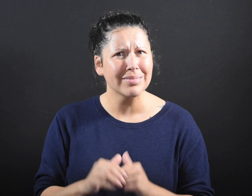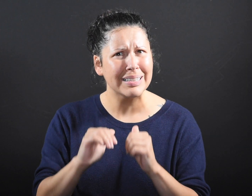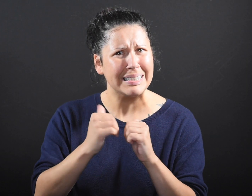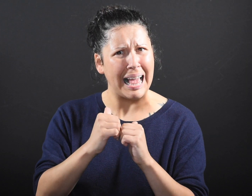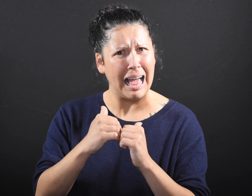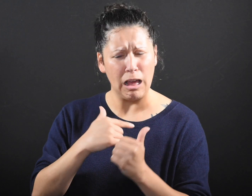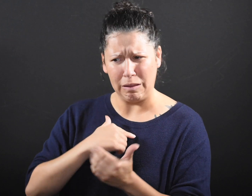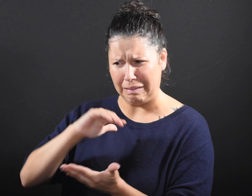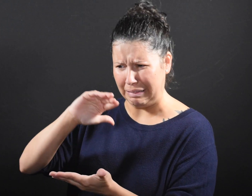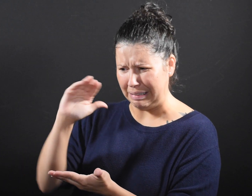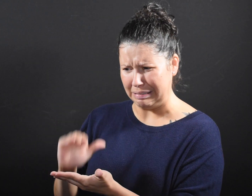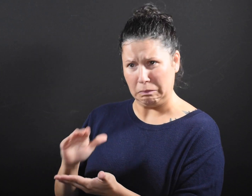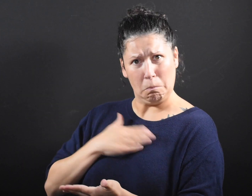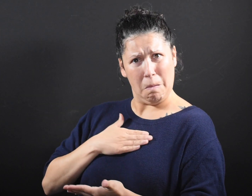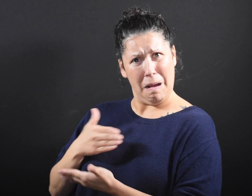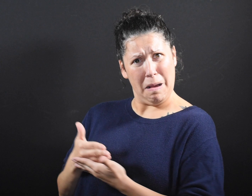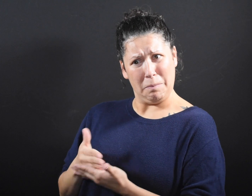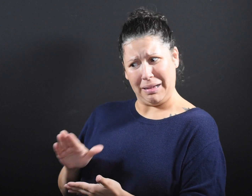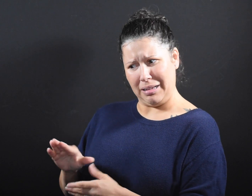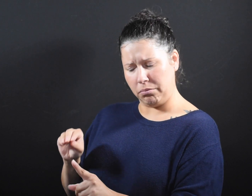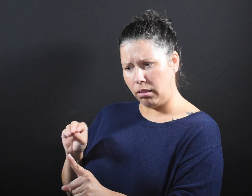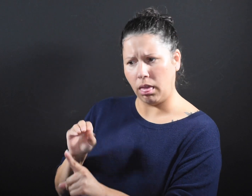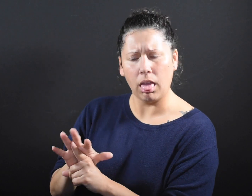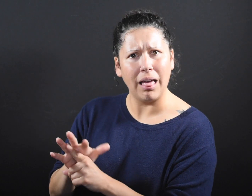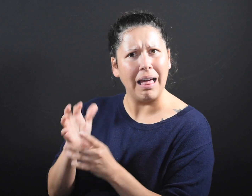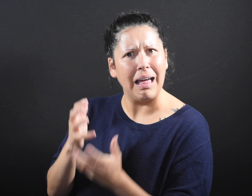How can I reduce my baby's exposure to heavy metals?